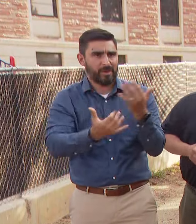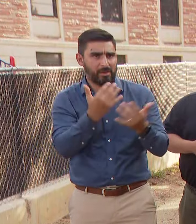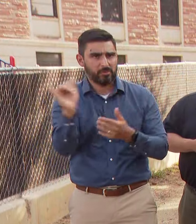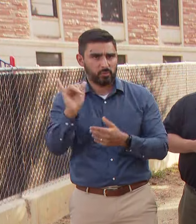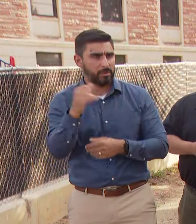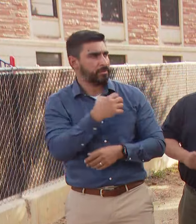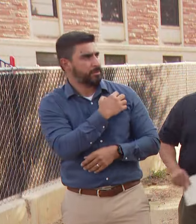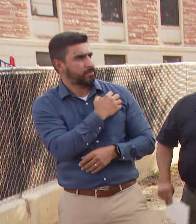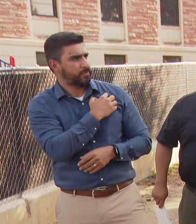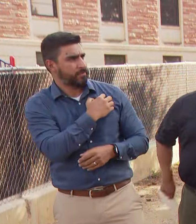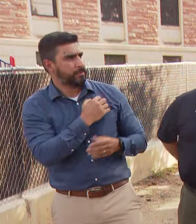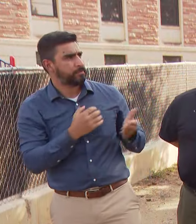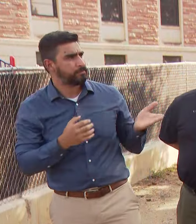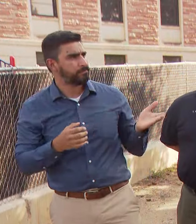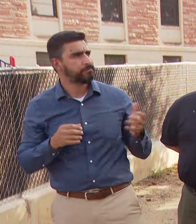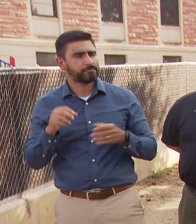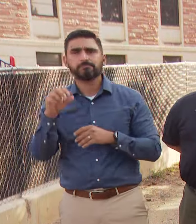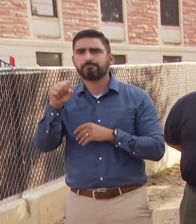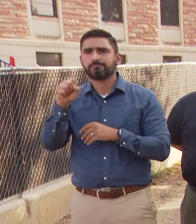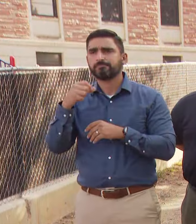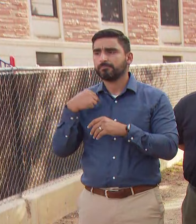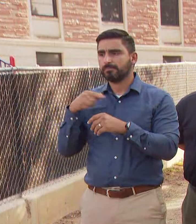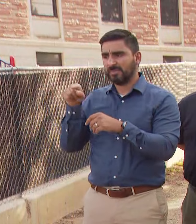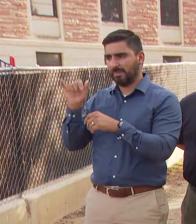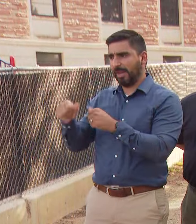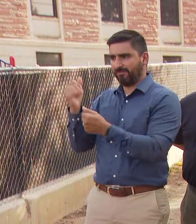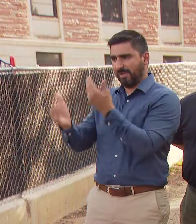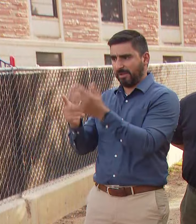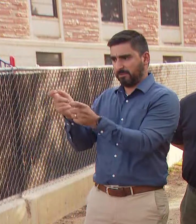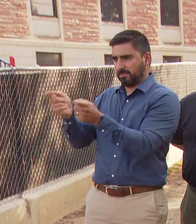Yeah, there were other resources also summoned both from that fire